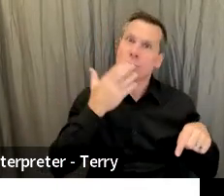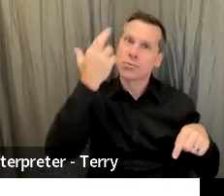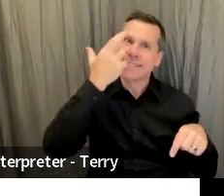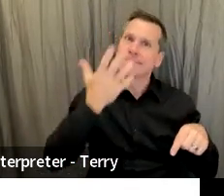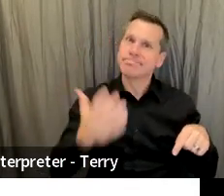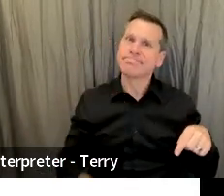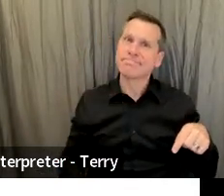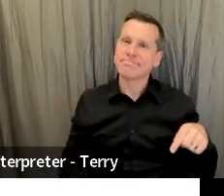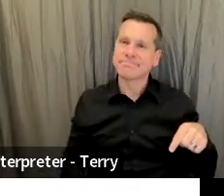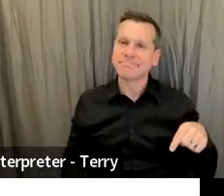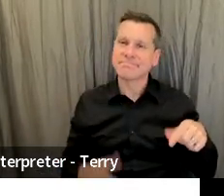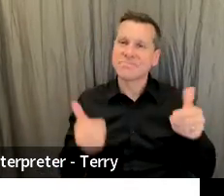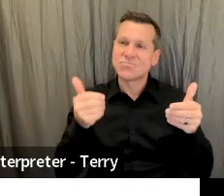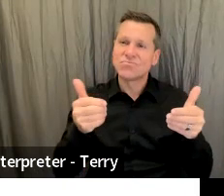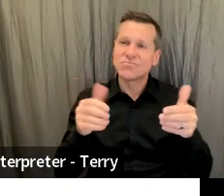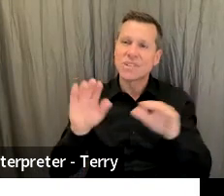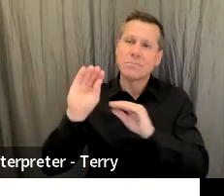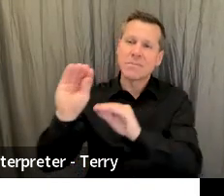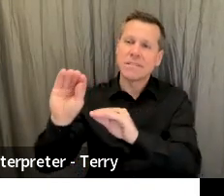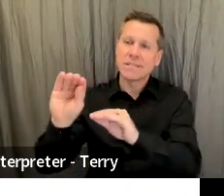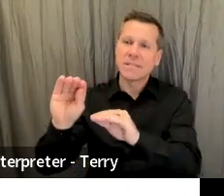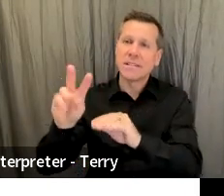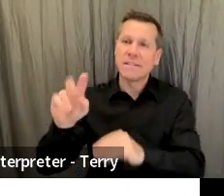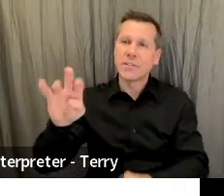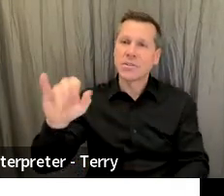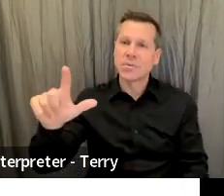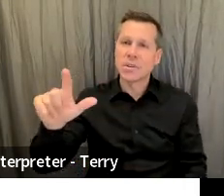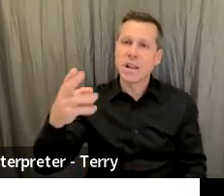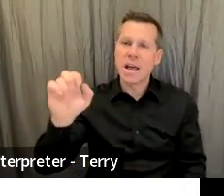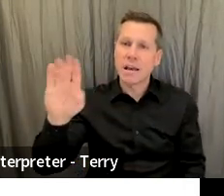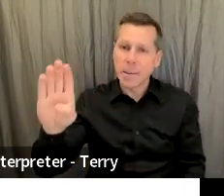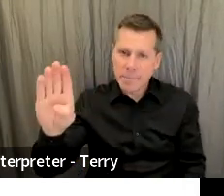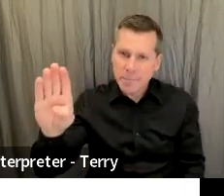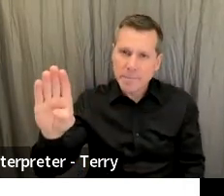And so, yeah, you just want to take in the virtual hovercrafts, you know, contact you with more questions on why you want the sandbox.